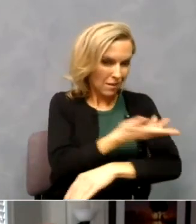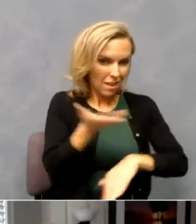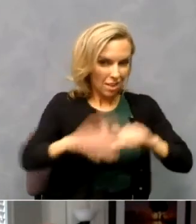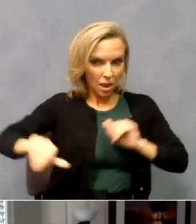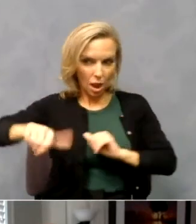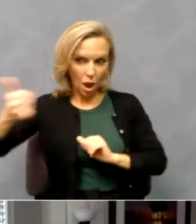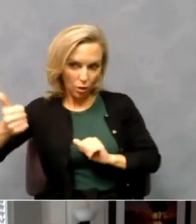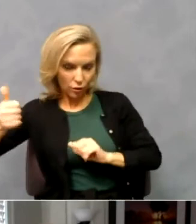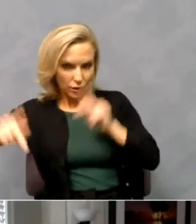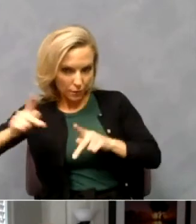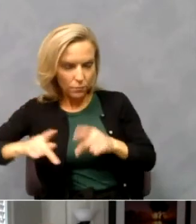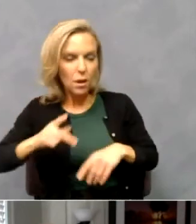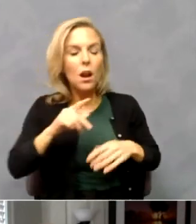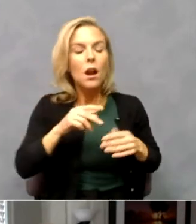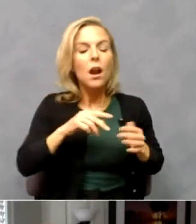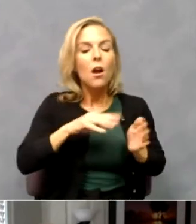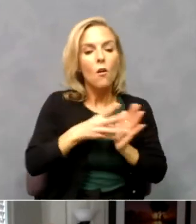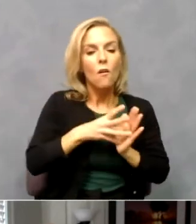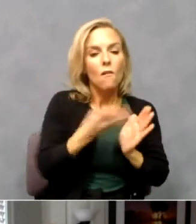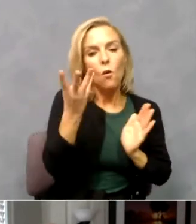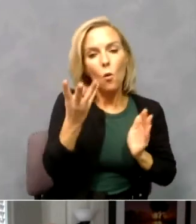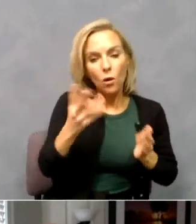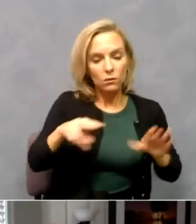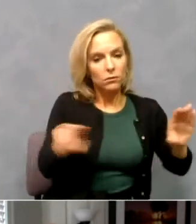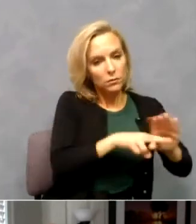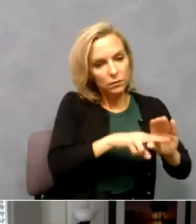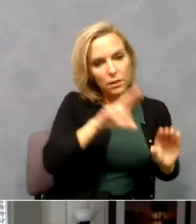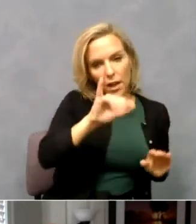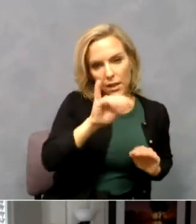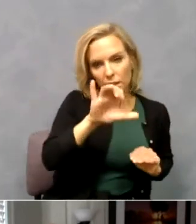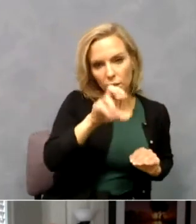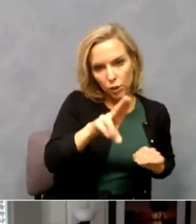times risk of I C U admission. That's what you can see in the top left bar